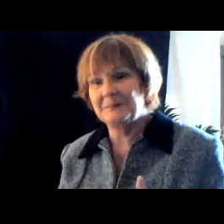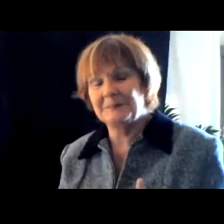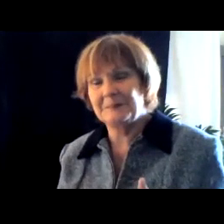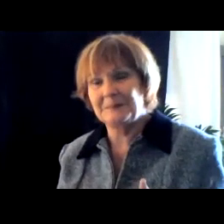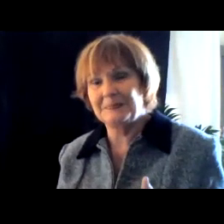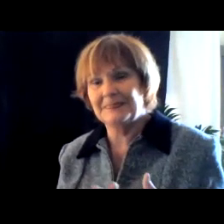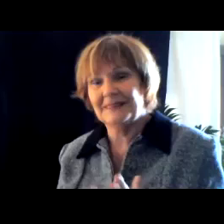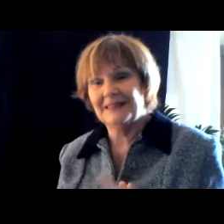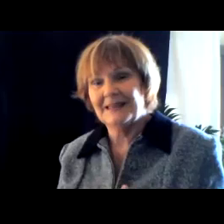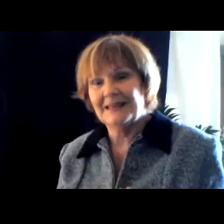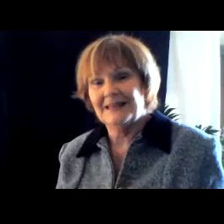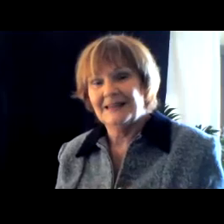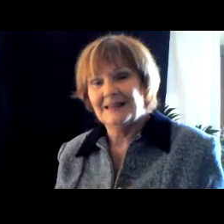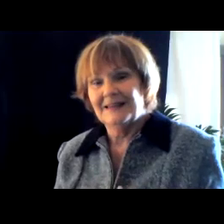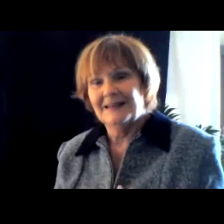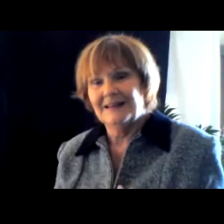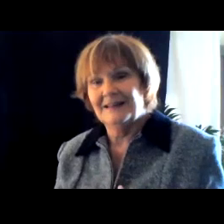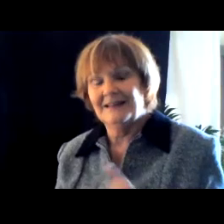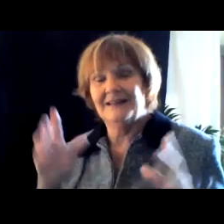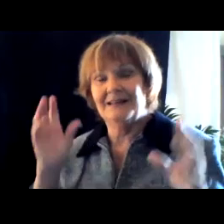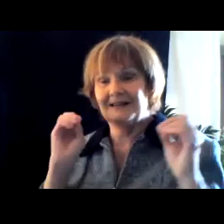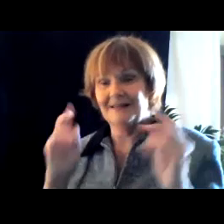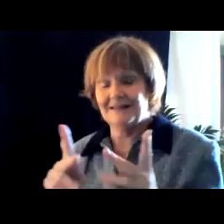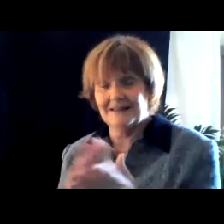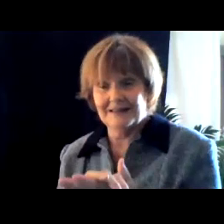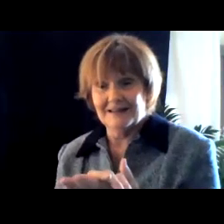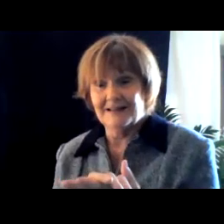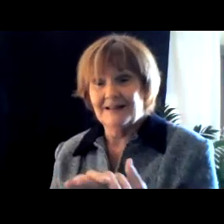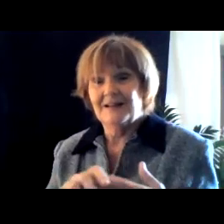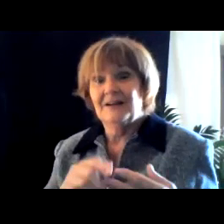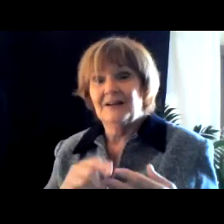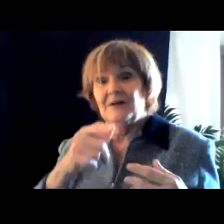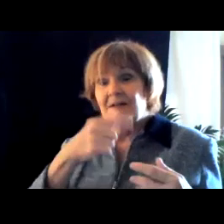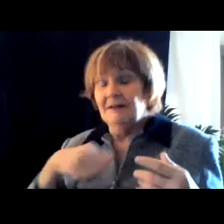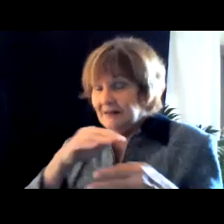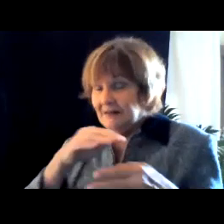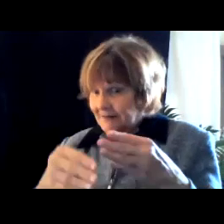[Justice] All right, no worries. So now guys, we're closing out here. We're in our calls to action.